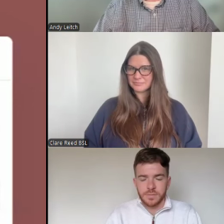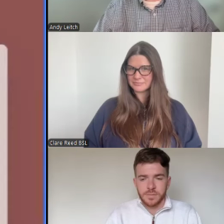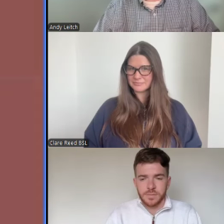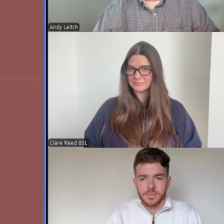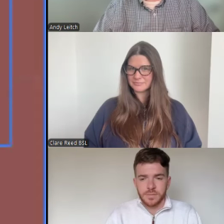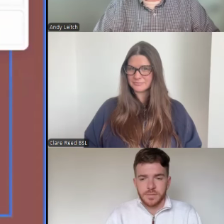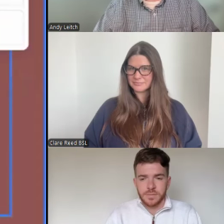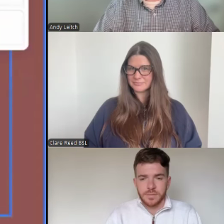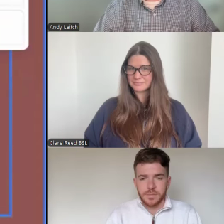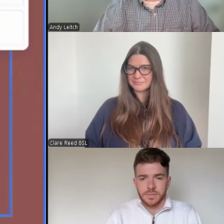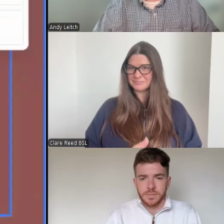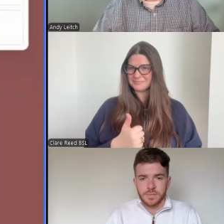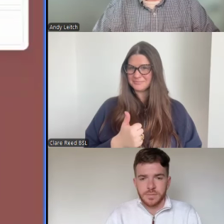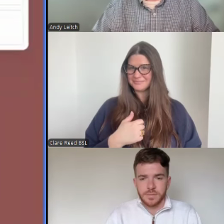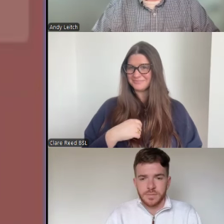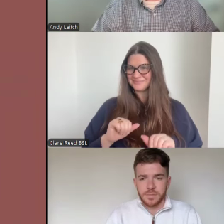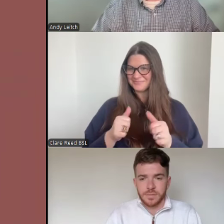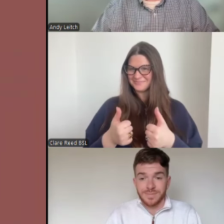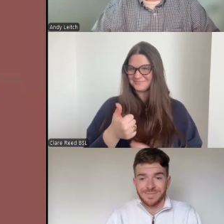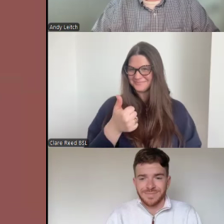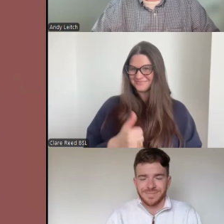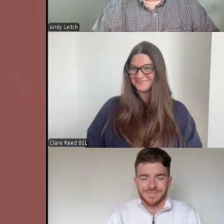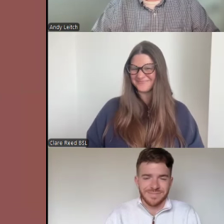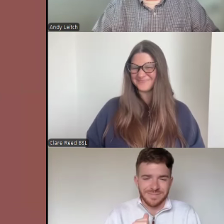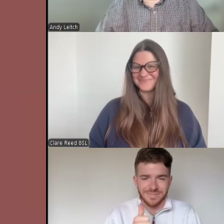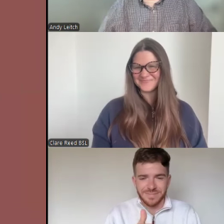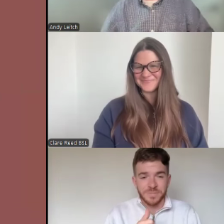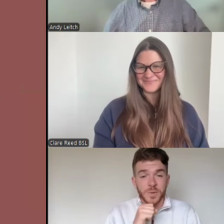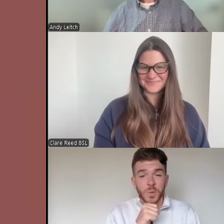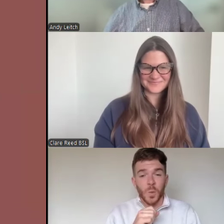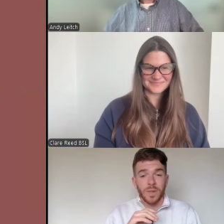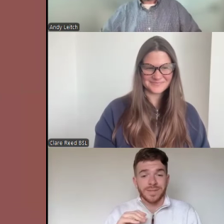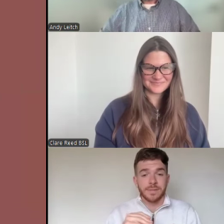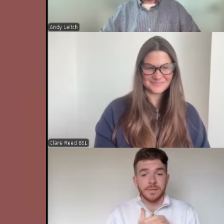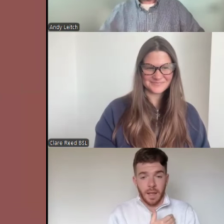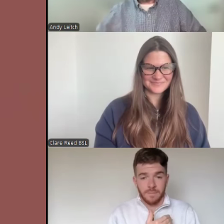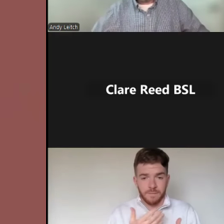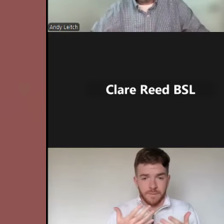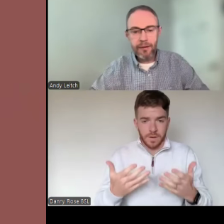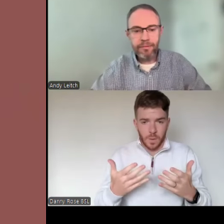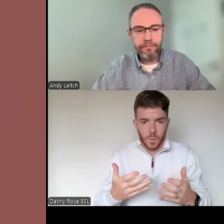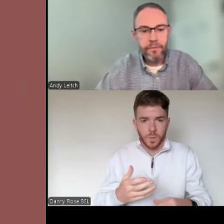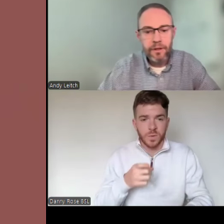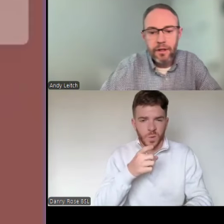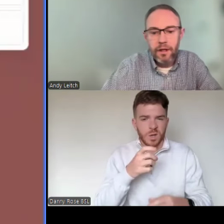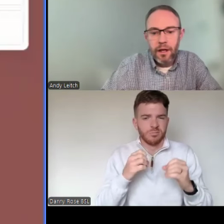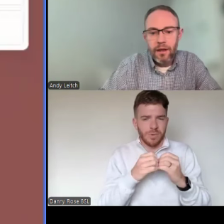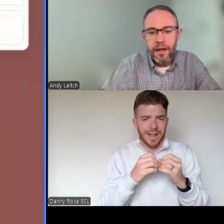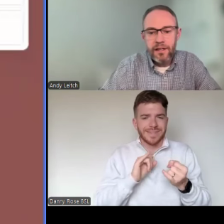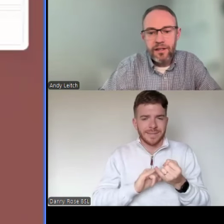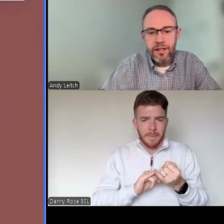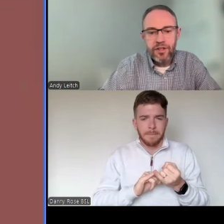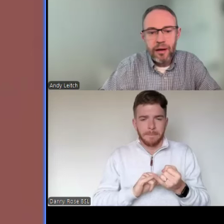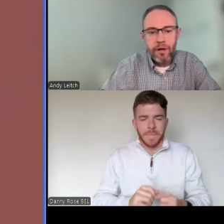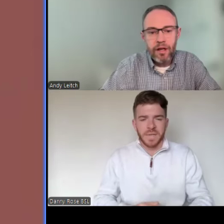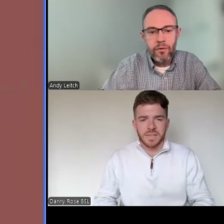Let's go with that. That looks a bit better. I'm going to do a save at that point. There's Brandy Snap. There's the strap line.